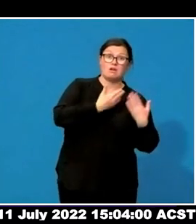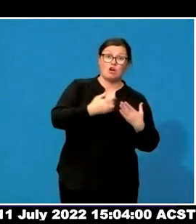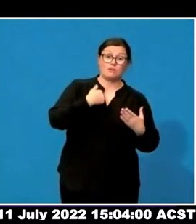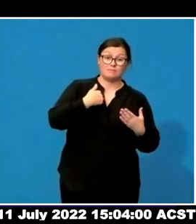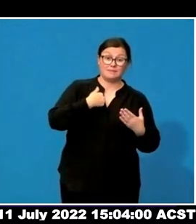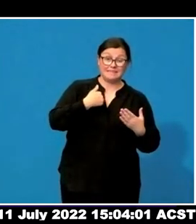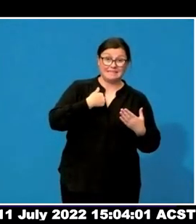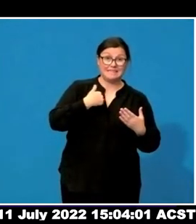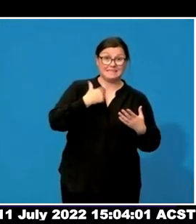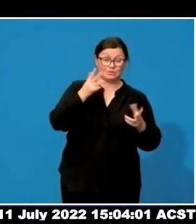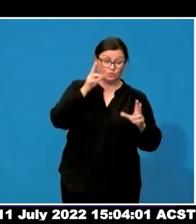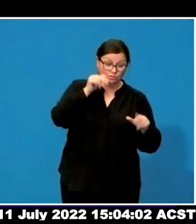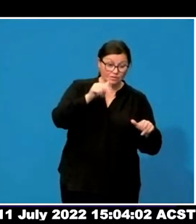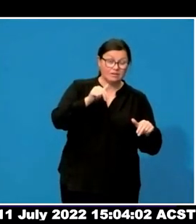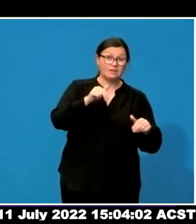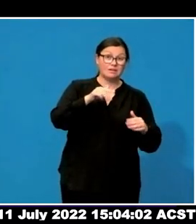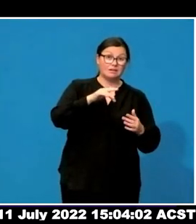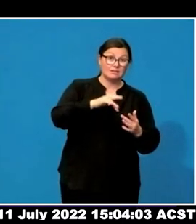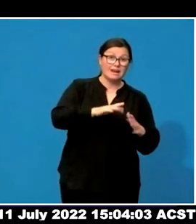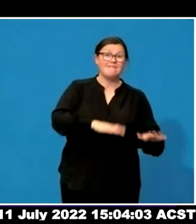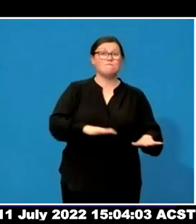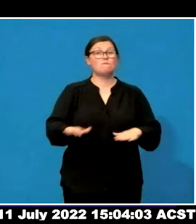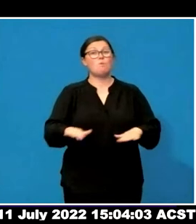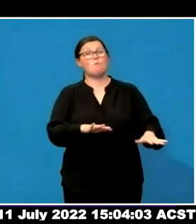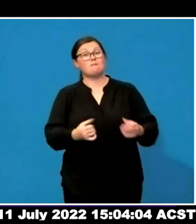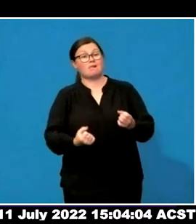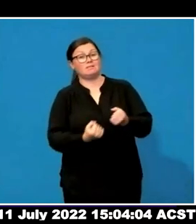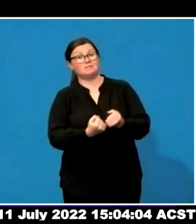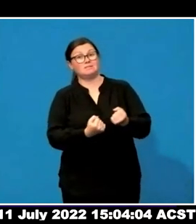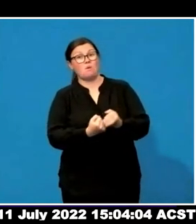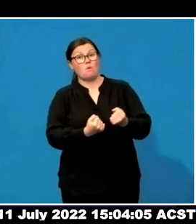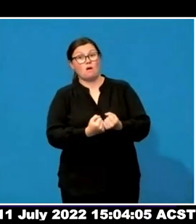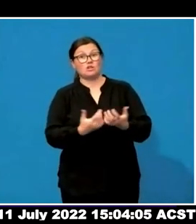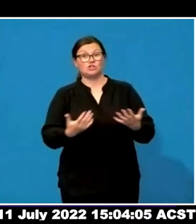time. I bear the cost of that in terms of not being able to go off on work trips